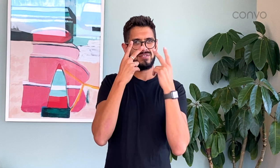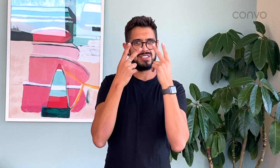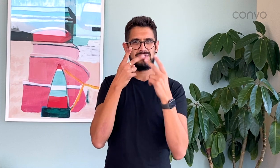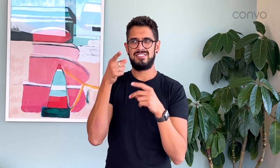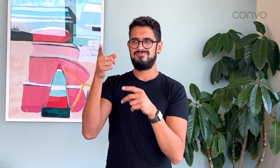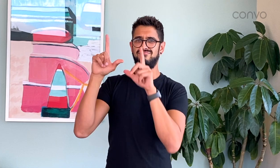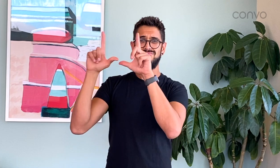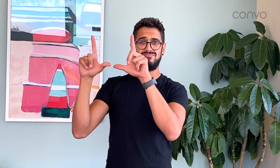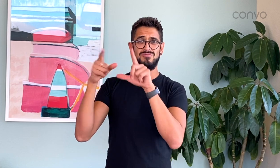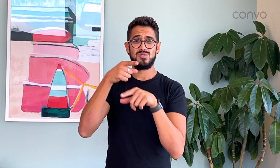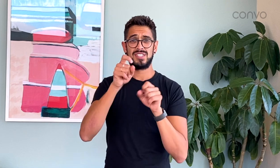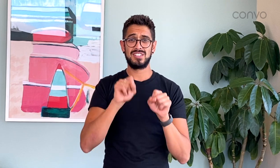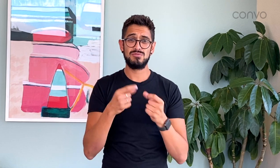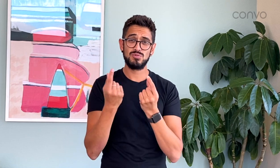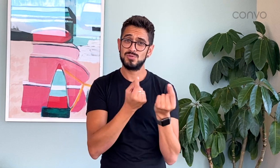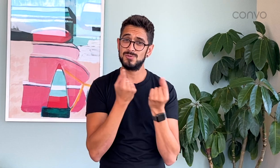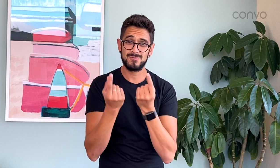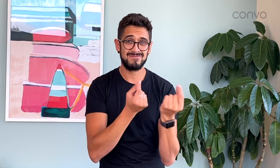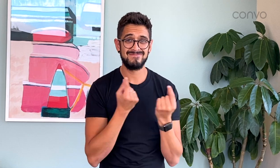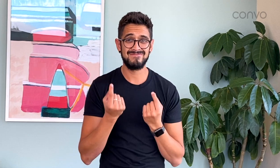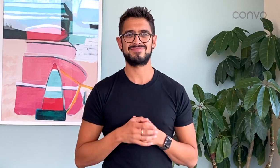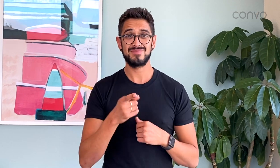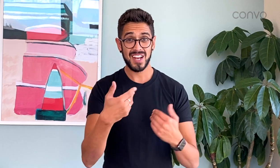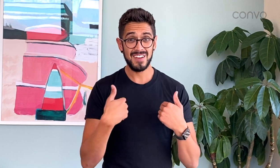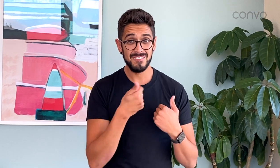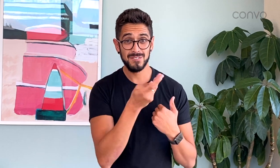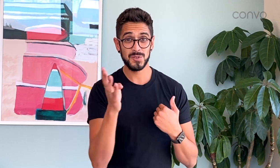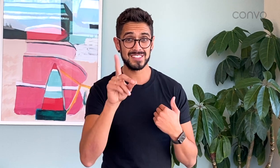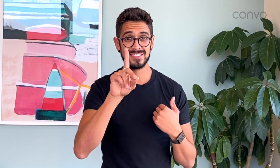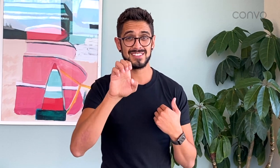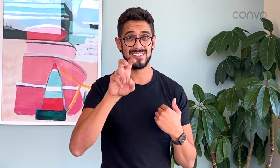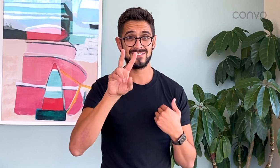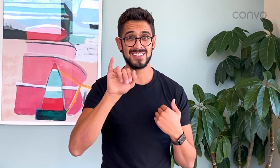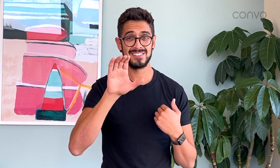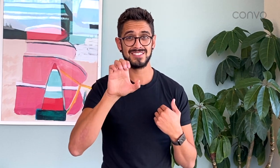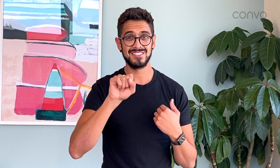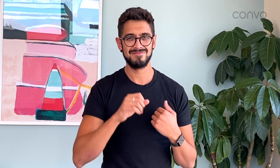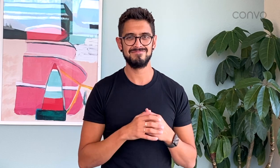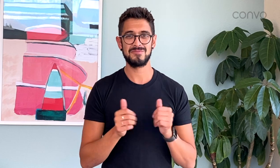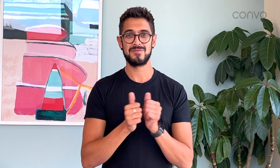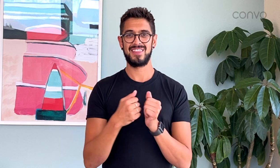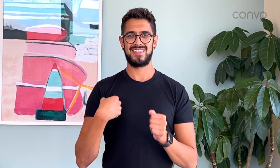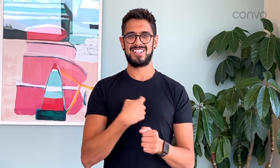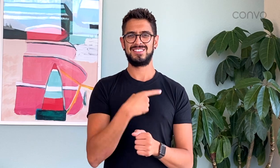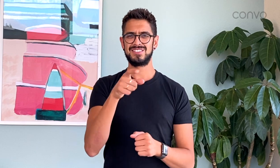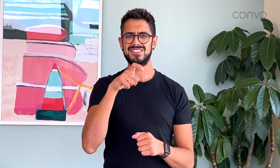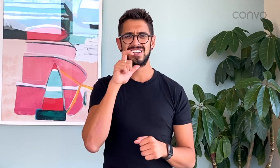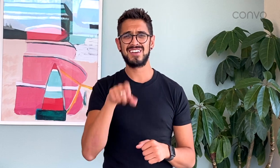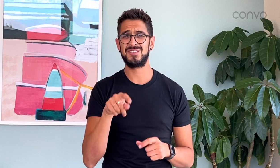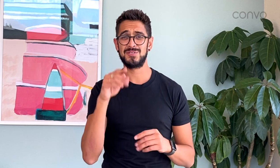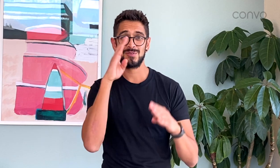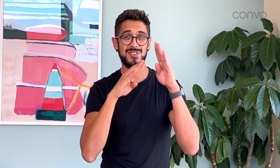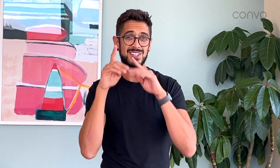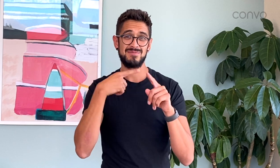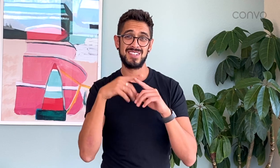the interpreter is visible while you do things. Got multiple devices? With us, you don’t have to worry